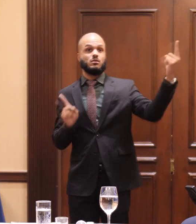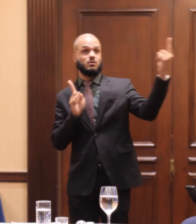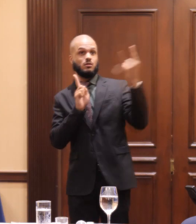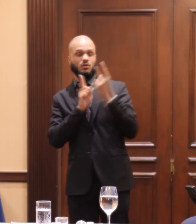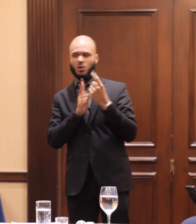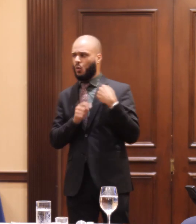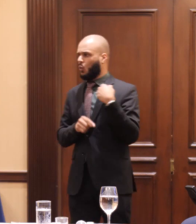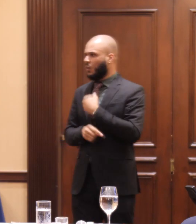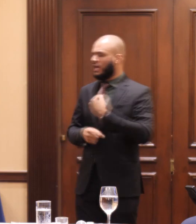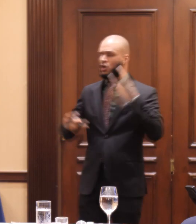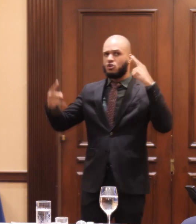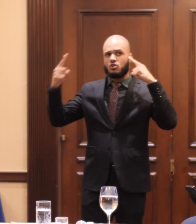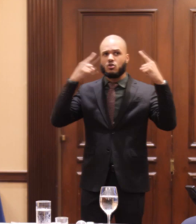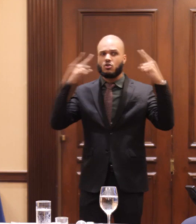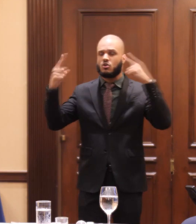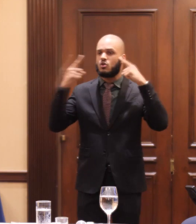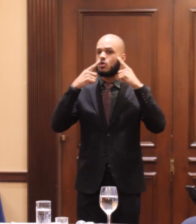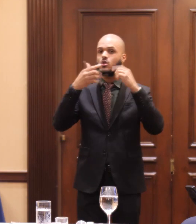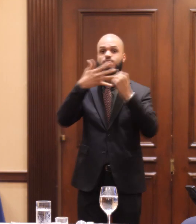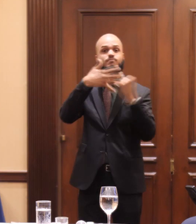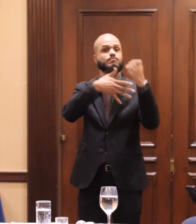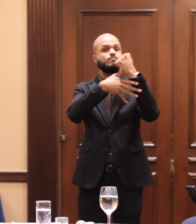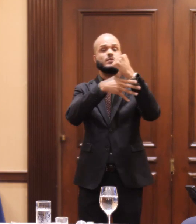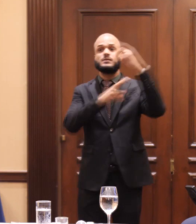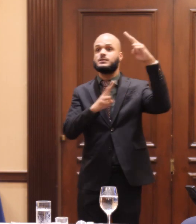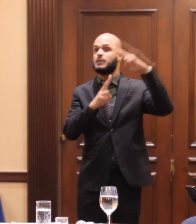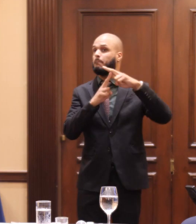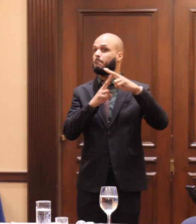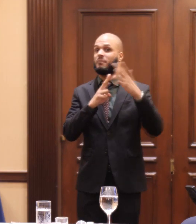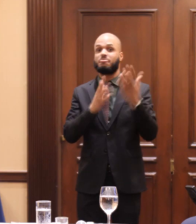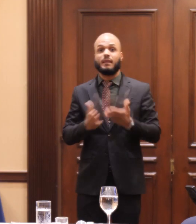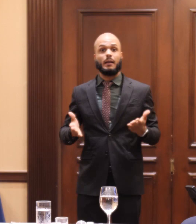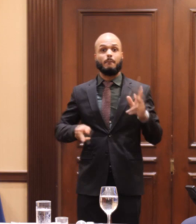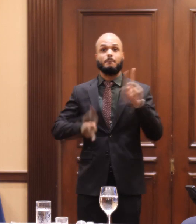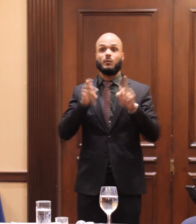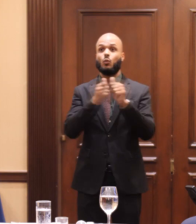the number one thing that people with disabilities are saying